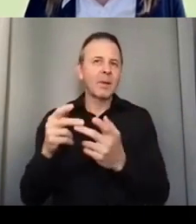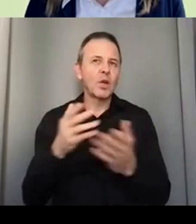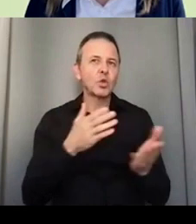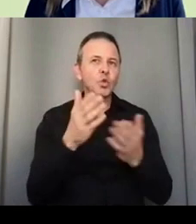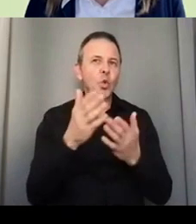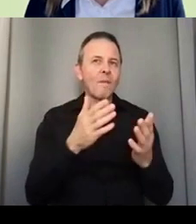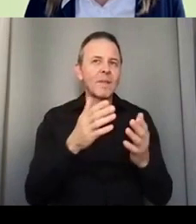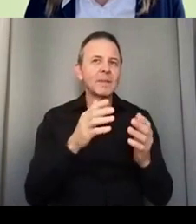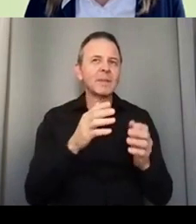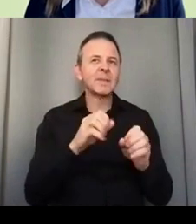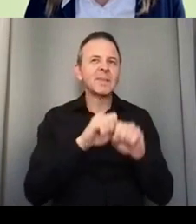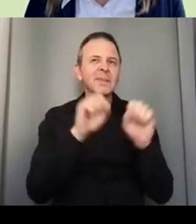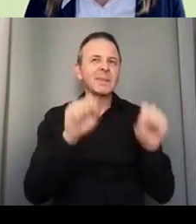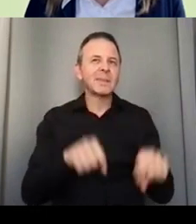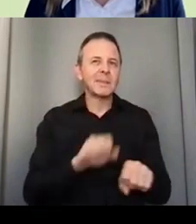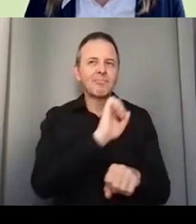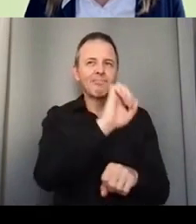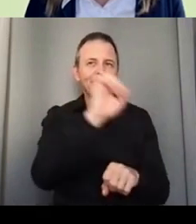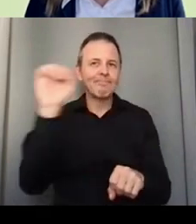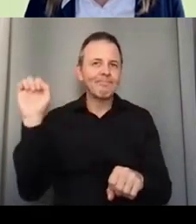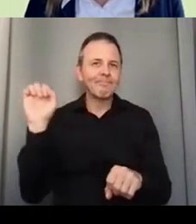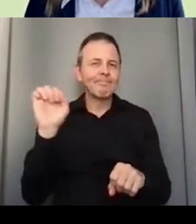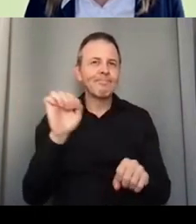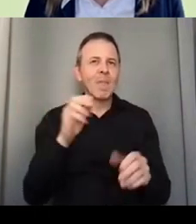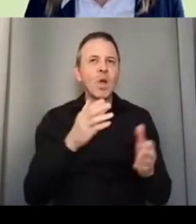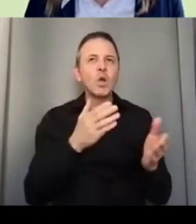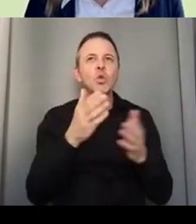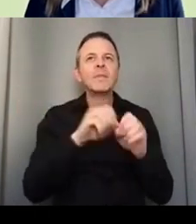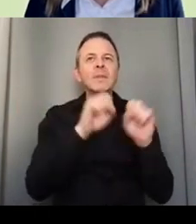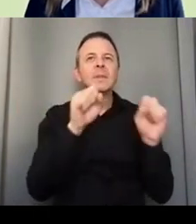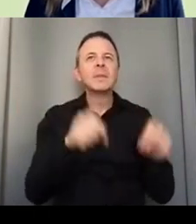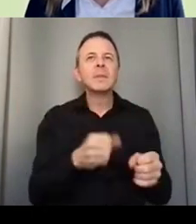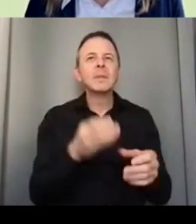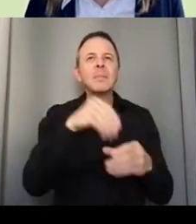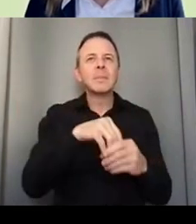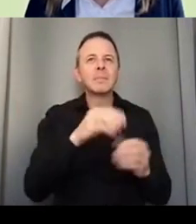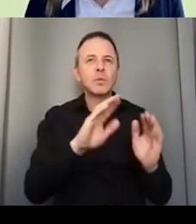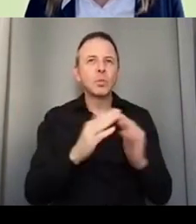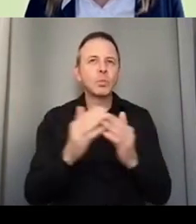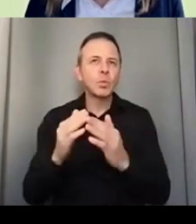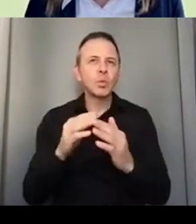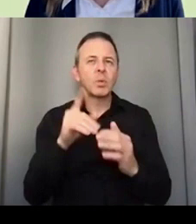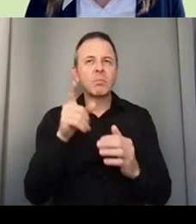systems that the community are able to access are there for people with